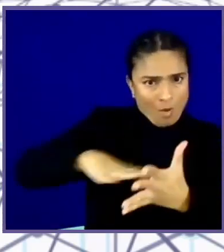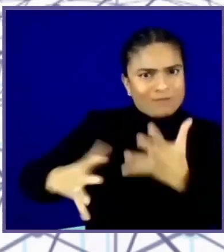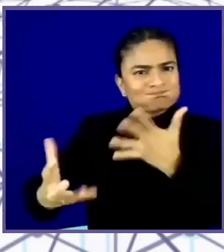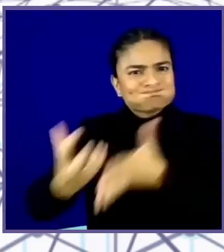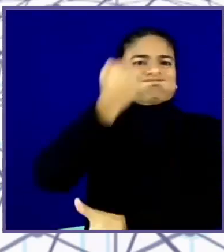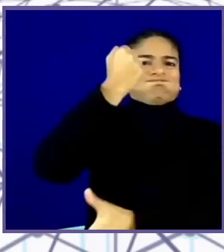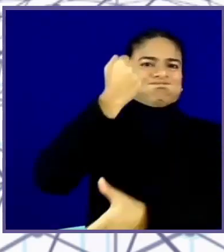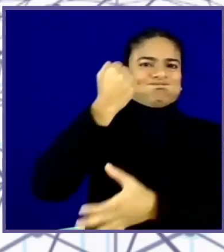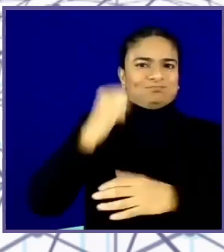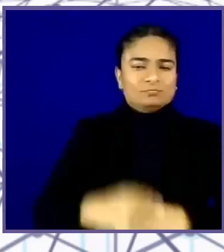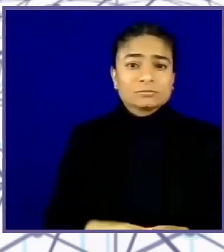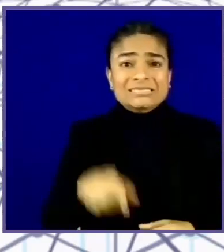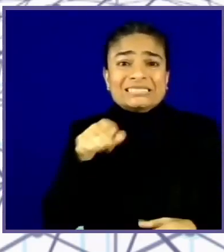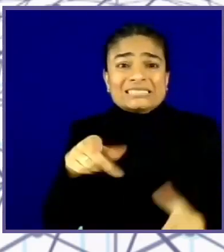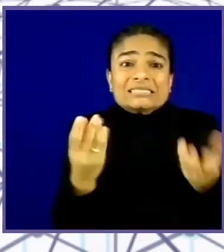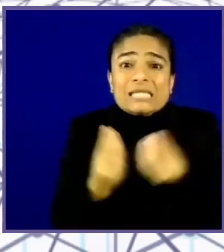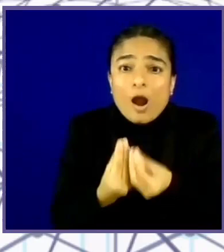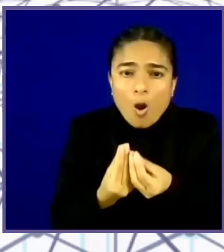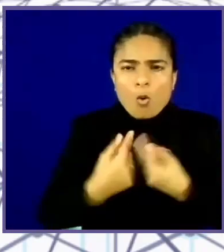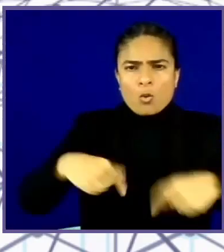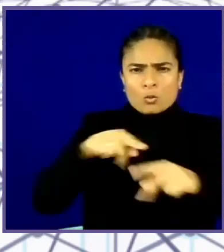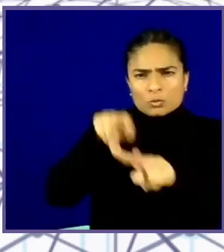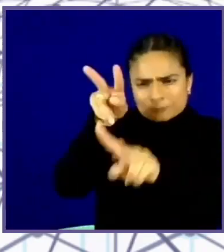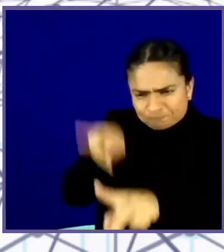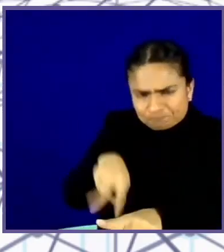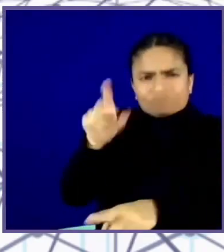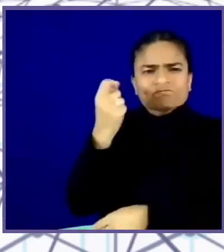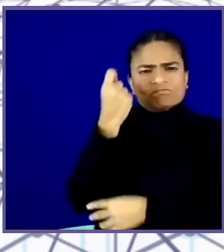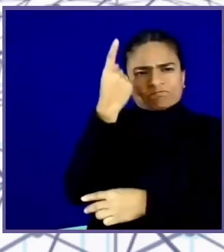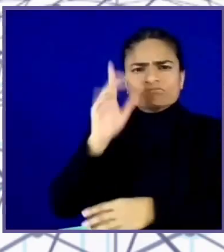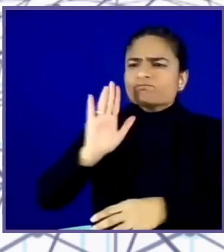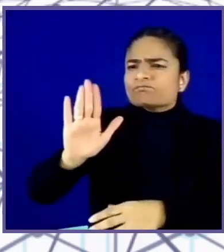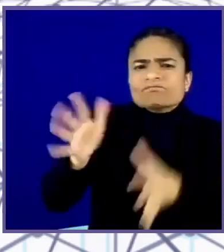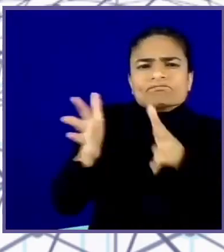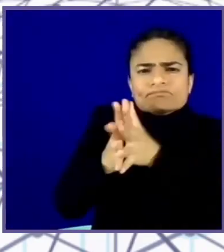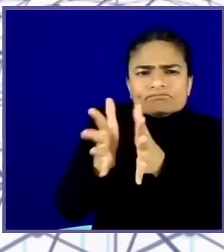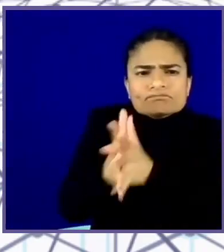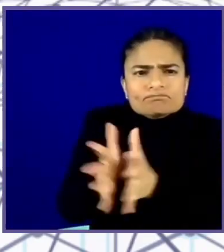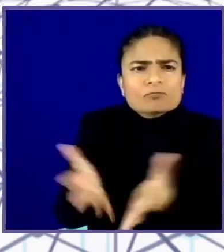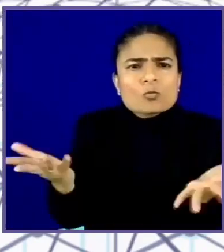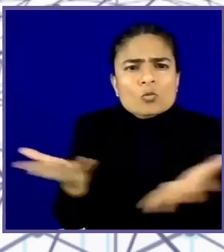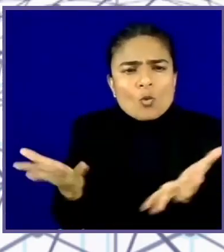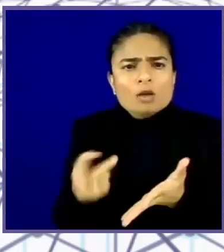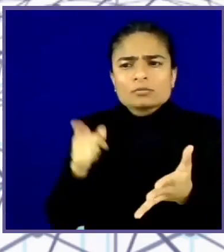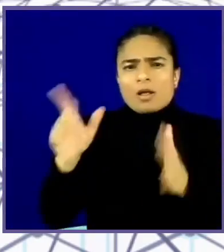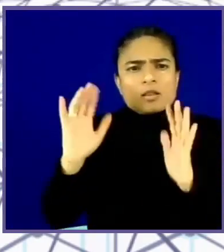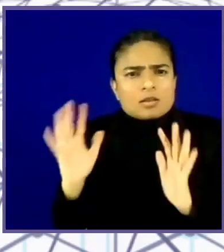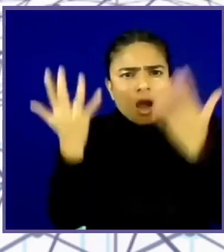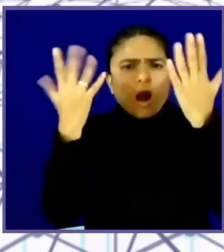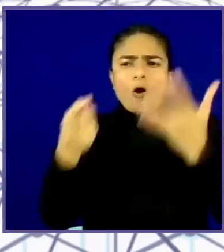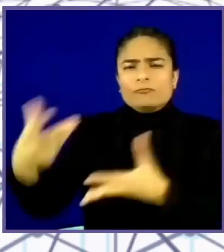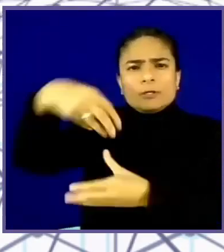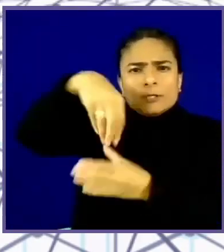in which they live and work to match solutions into everyday living at the right time with